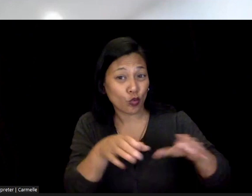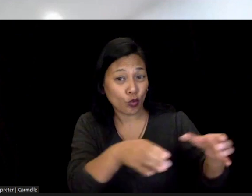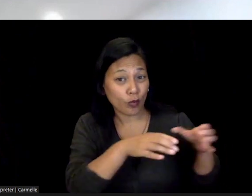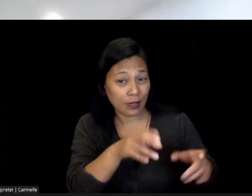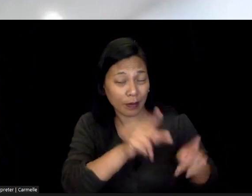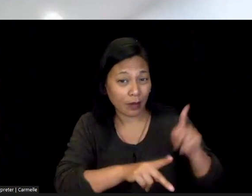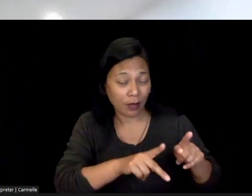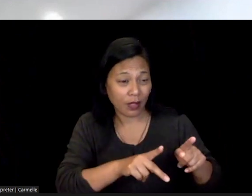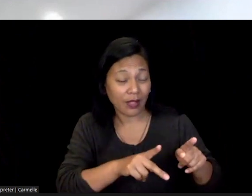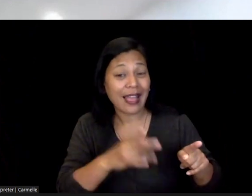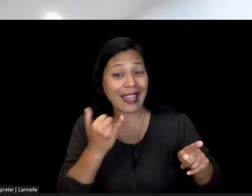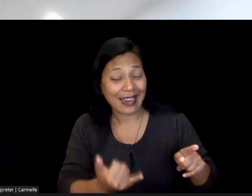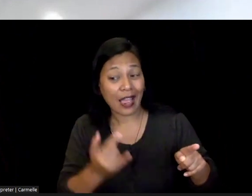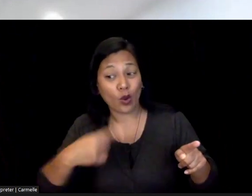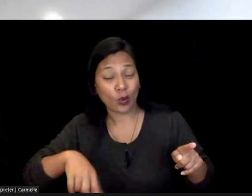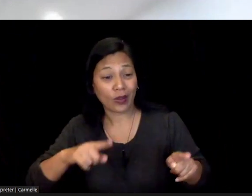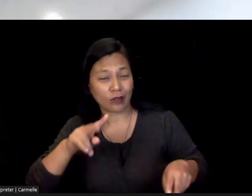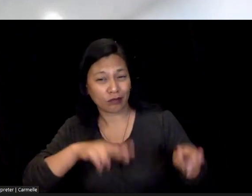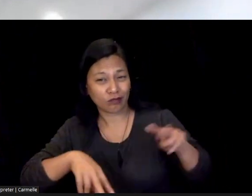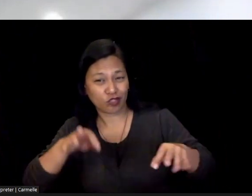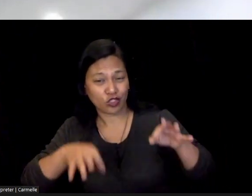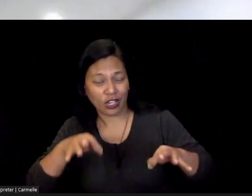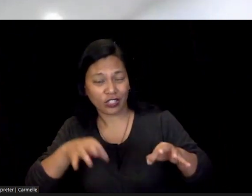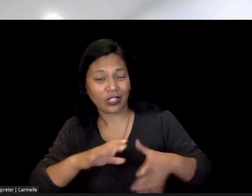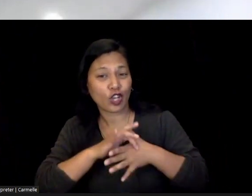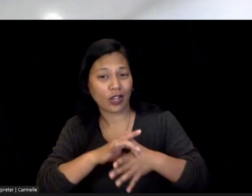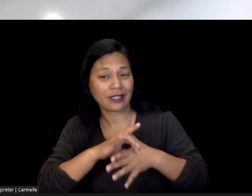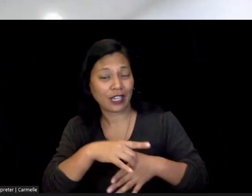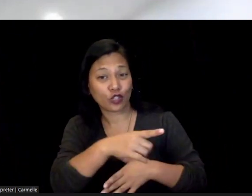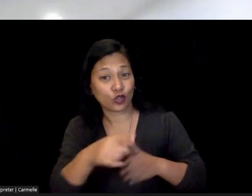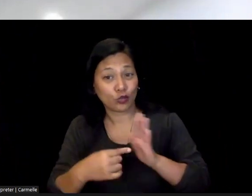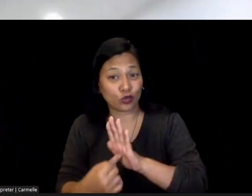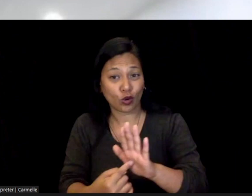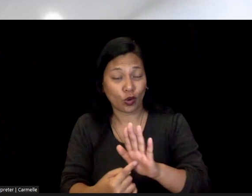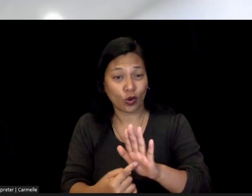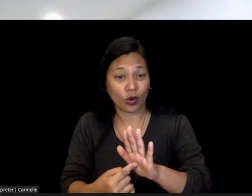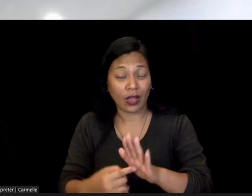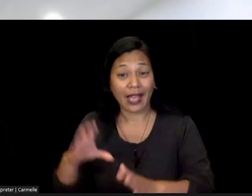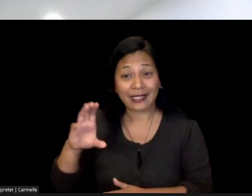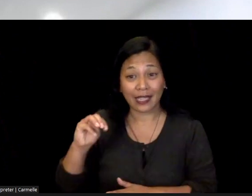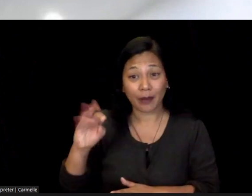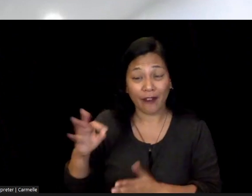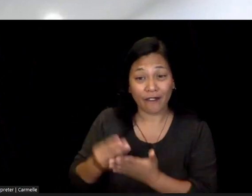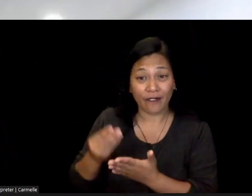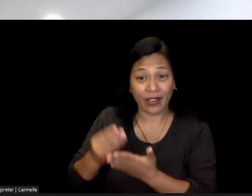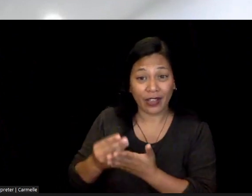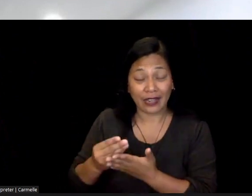you now will be judged on the content you licensed and the money you get from the CMF will fall unless you start to